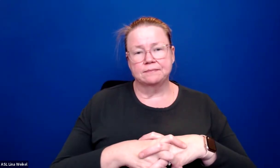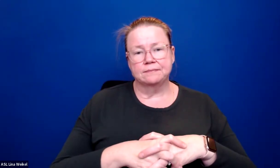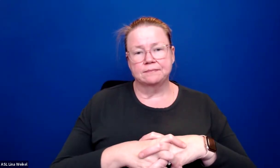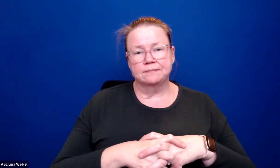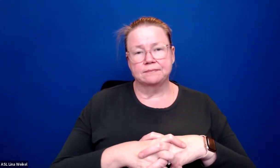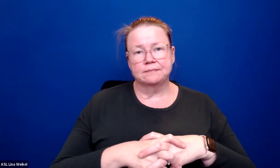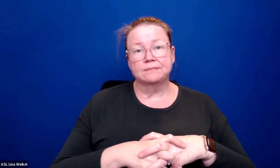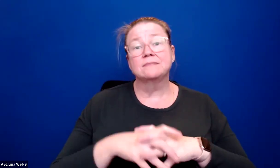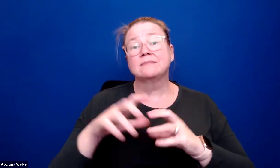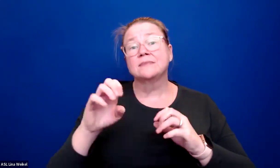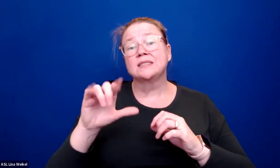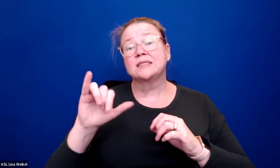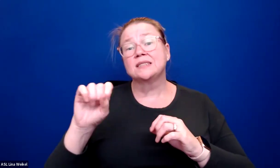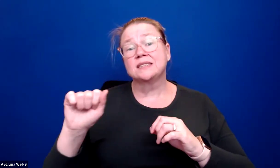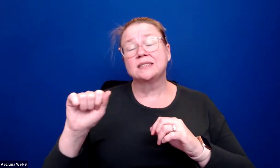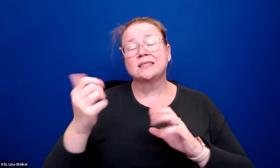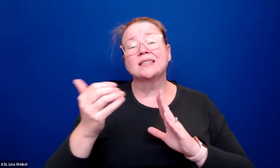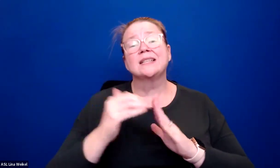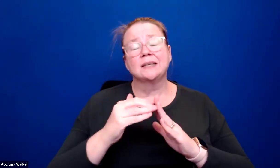Elissa w/ APRIL: And this is Alyssa. With April again, I will